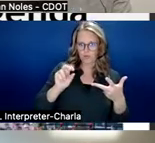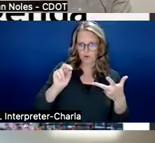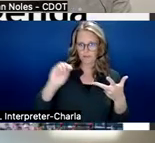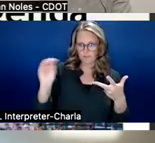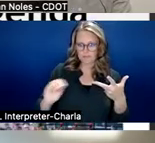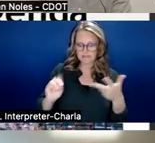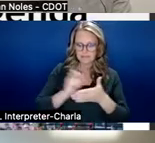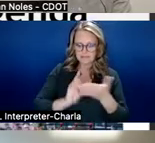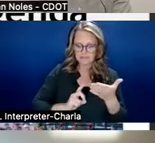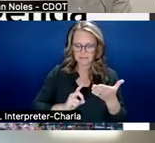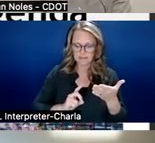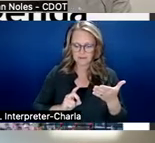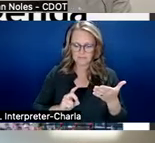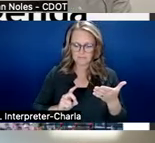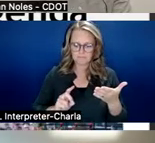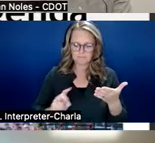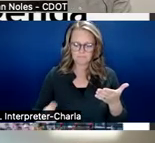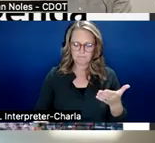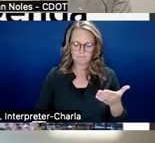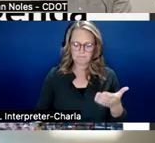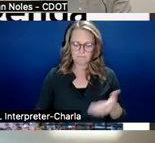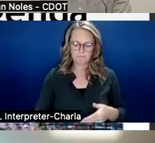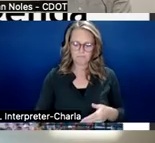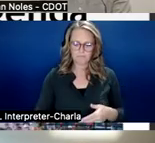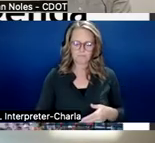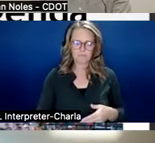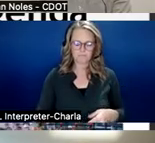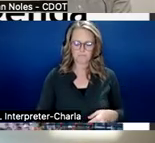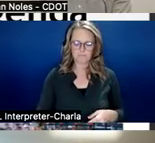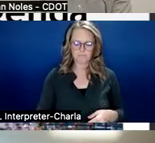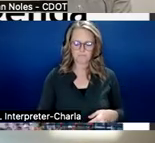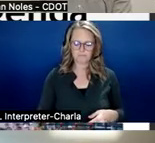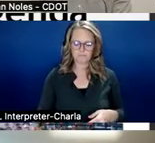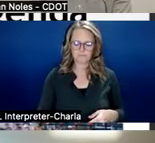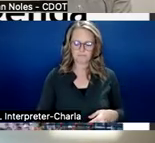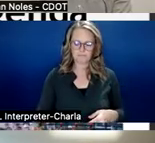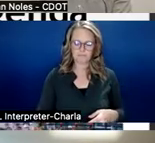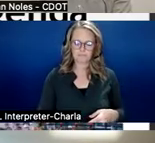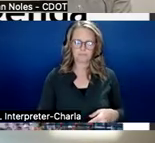earlier in the summer. And so we've been meeting in a lot of